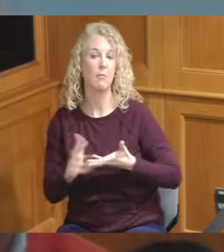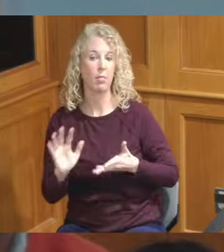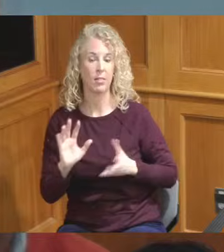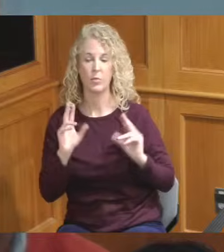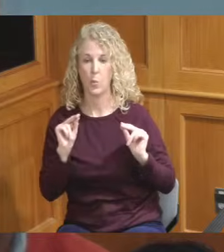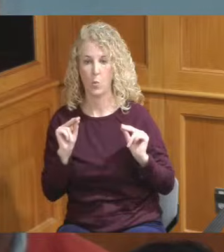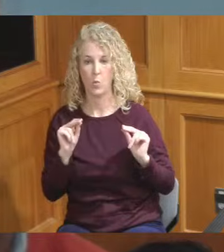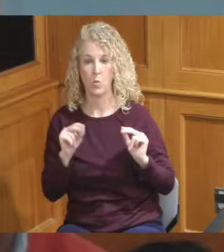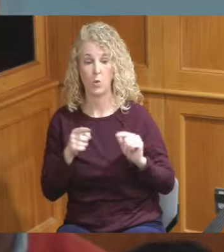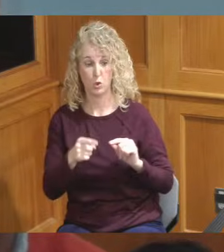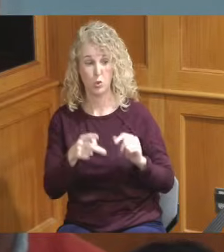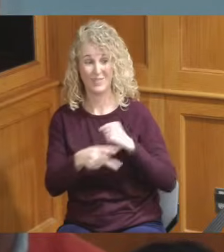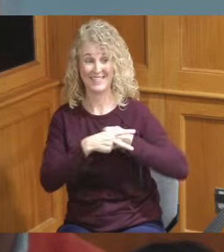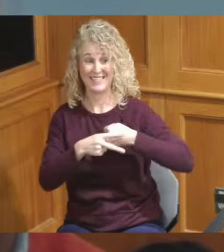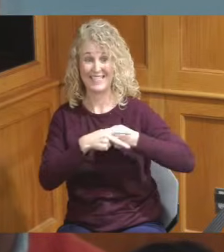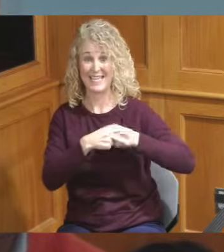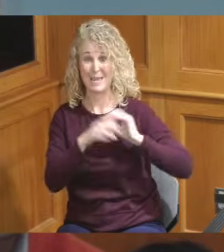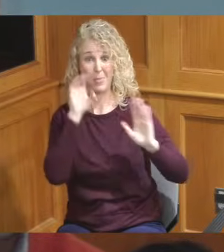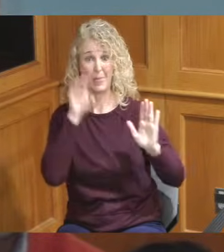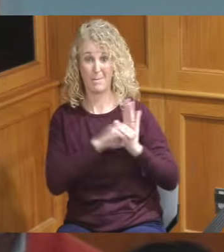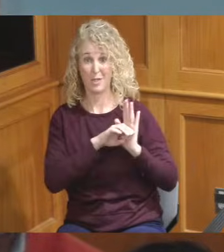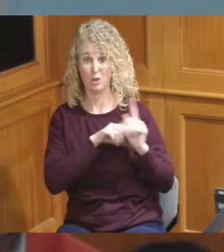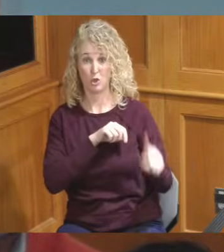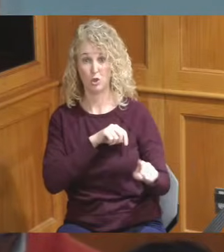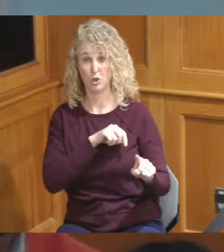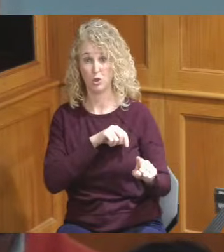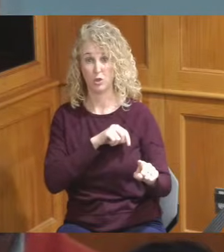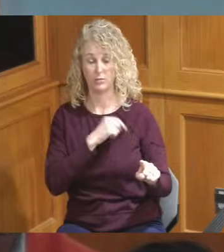and then it's useless to the county. It's actually going to be something that we're going to be able